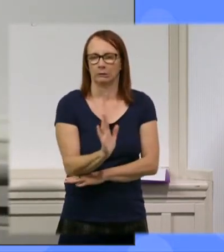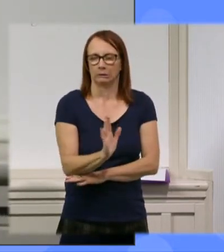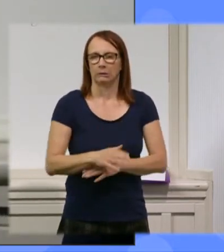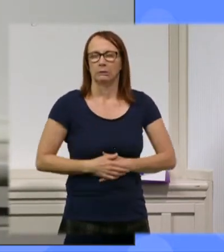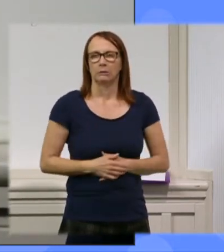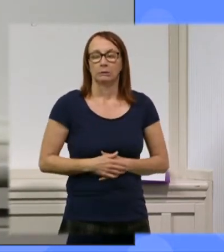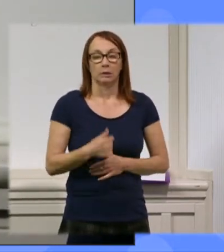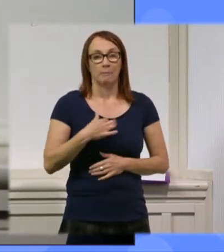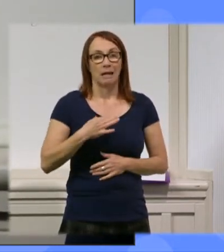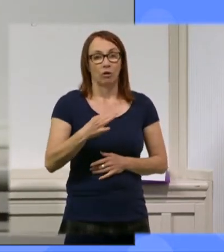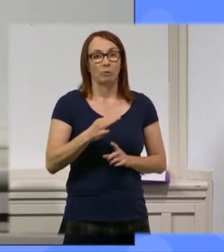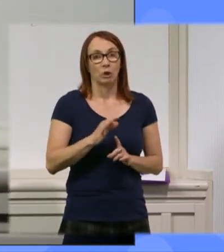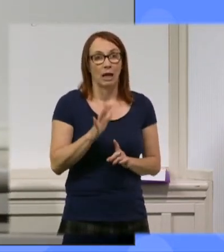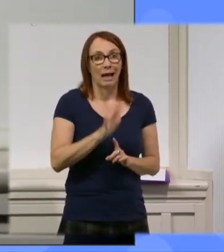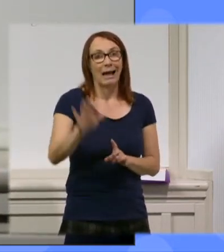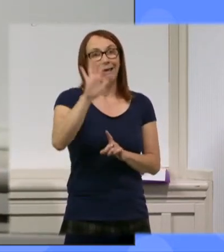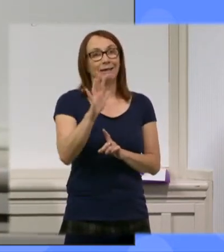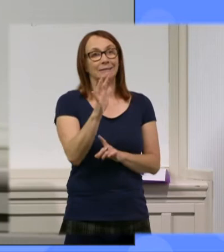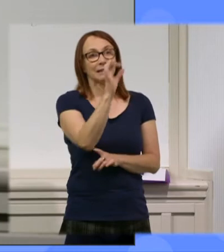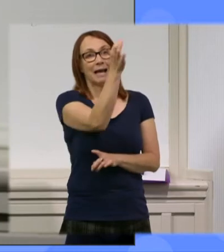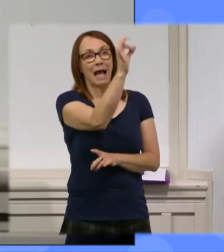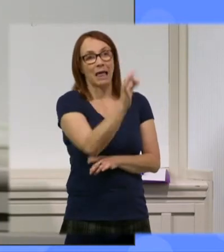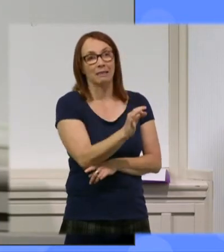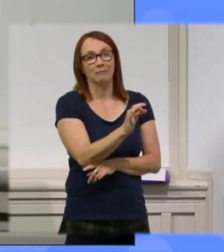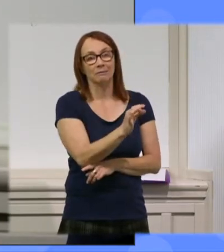represent the Highlands and Islands I come from a kind of family it's always